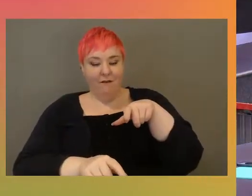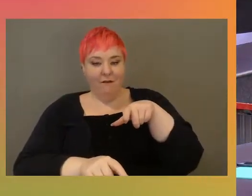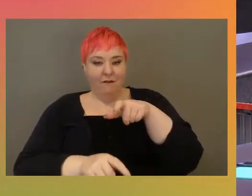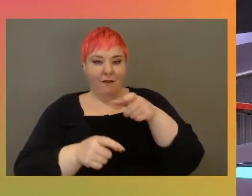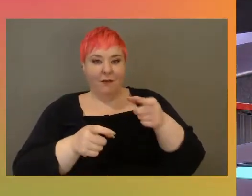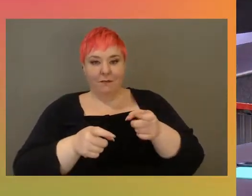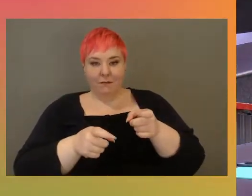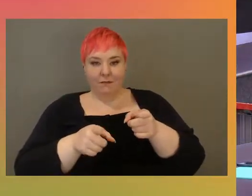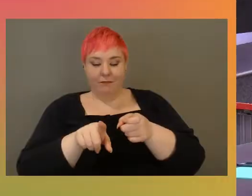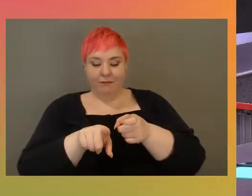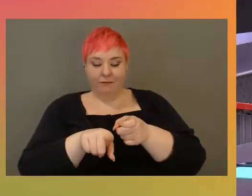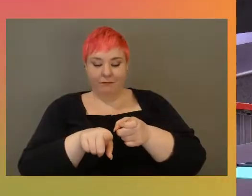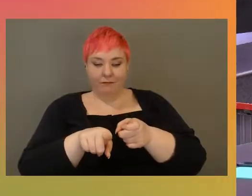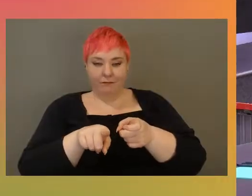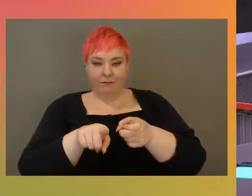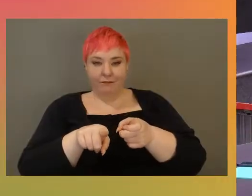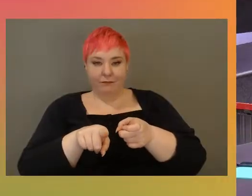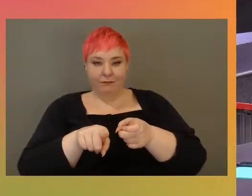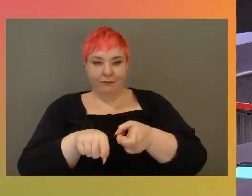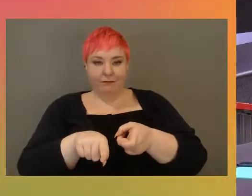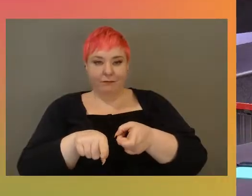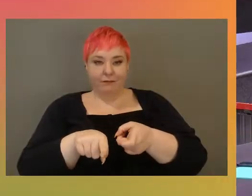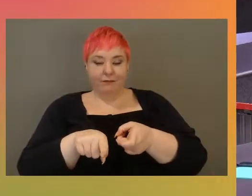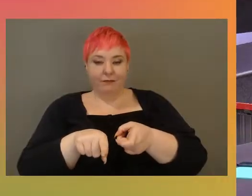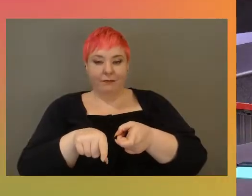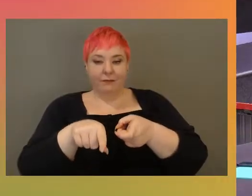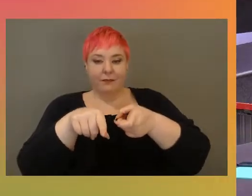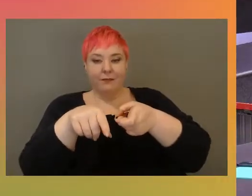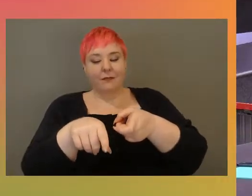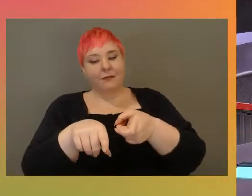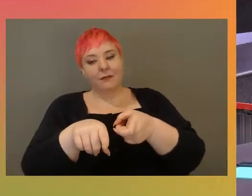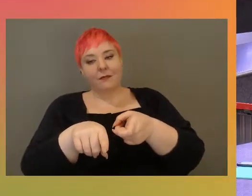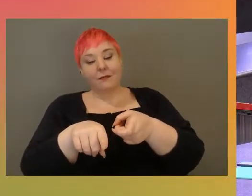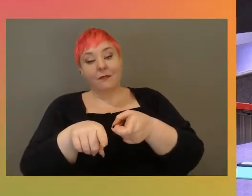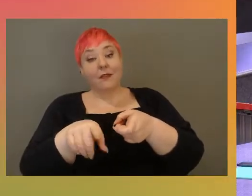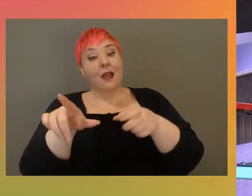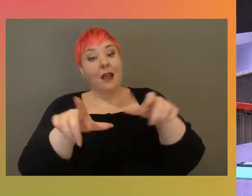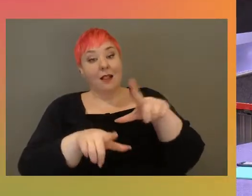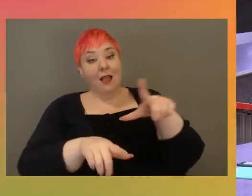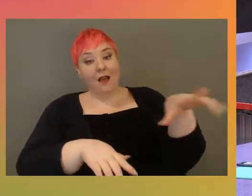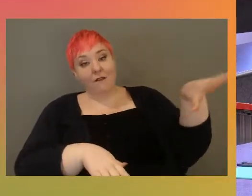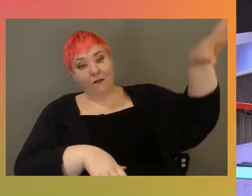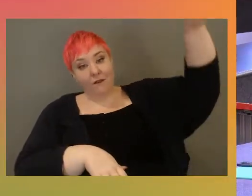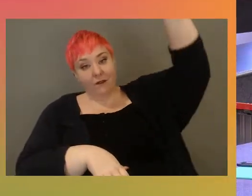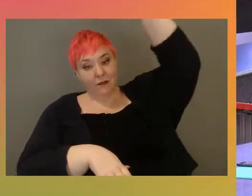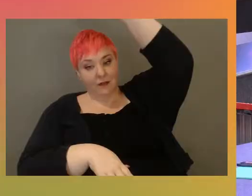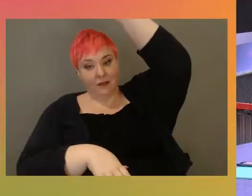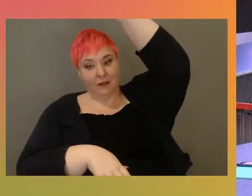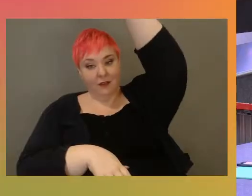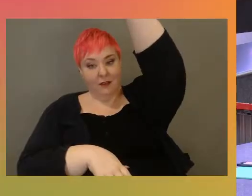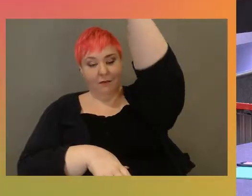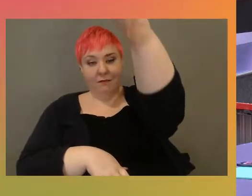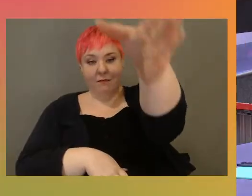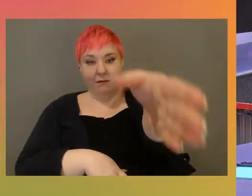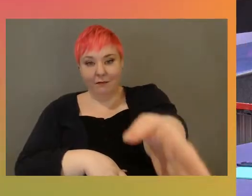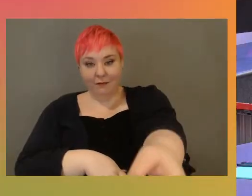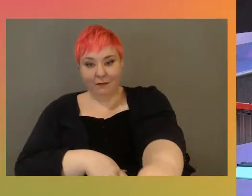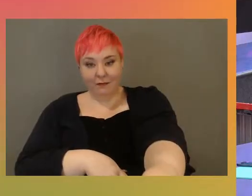AND FOR THOSE WHO CAN'T, STRAIGHTEN AWAY AND PLACE IT DOWN. BEND THE LEFT LEG.